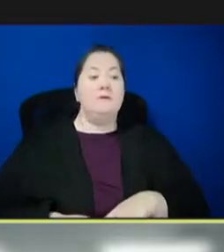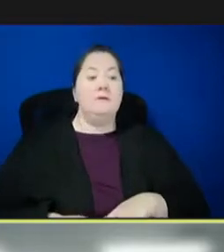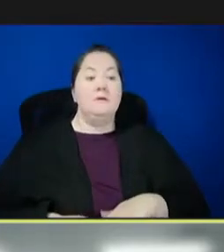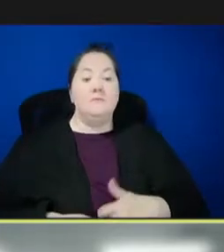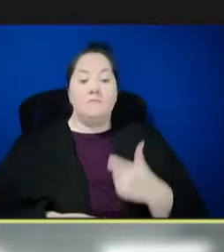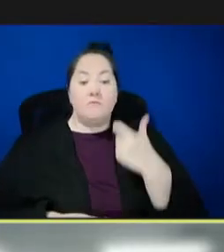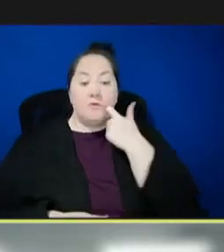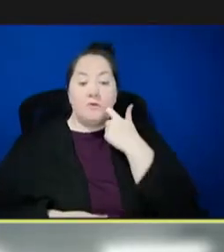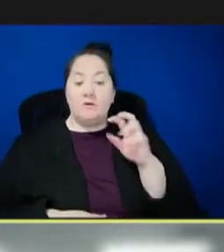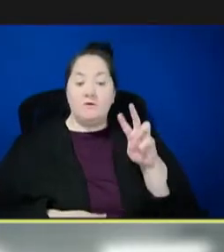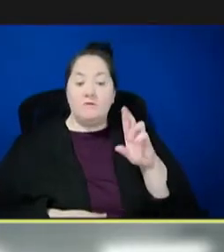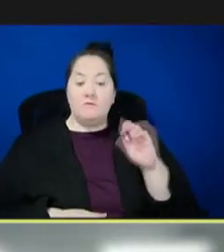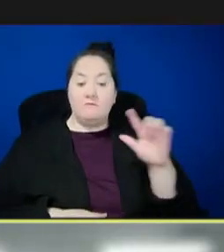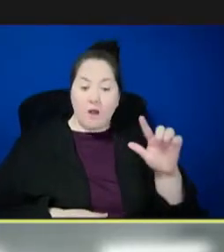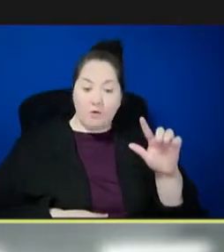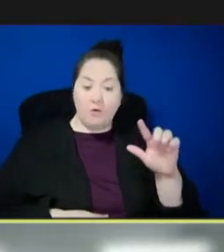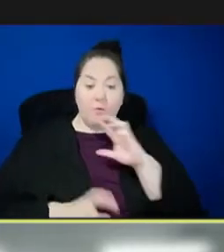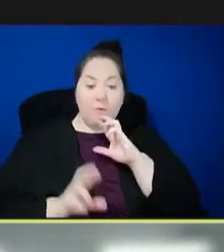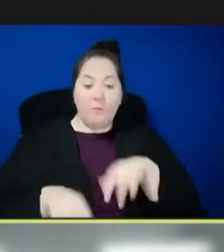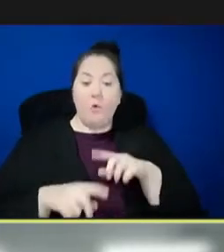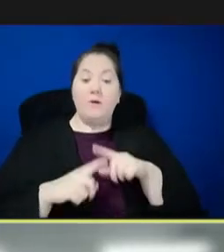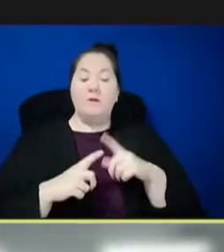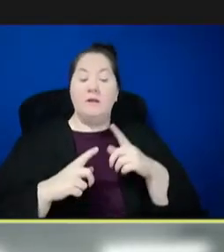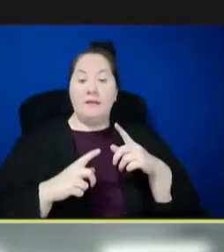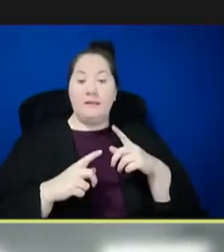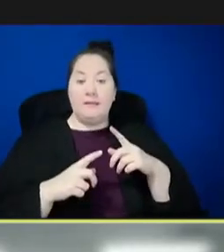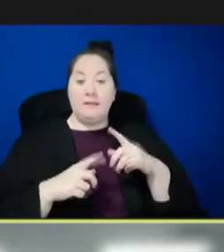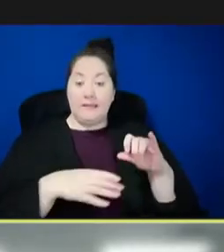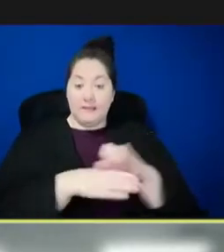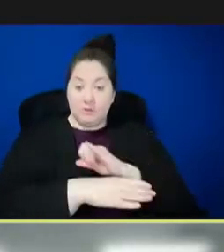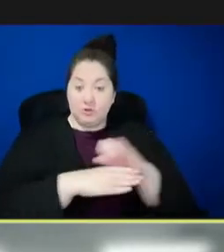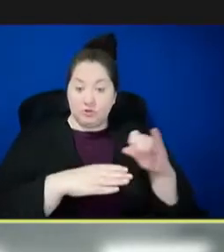the vaccine pipeline and industry investment was notable for the broad number of vaccine